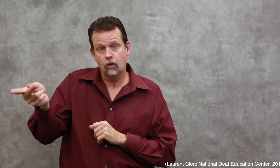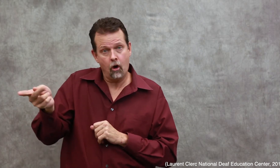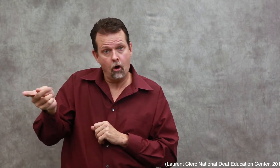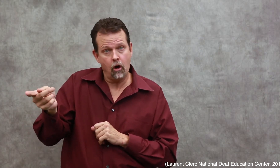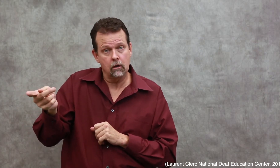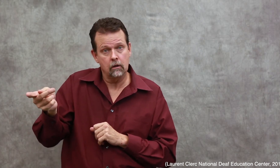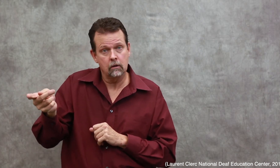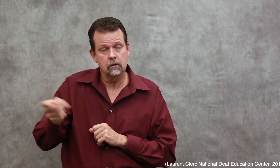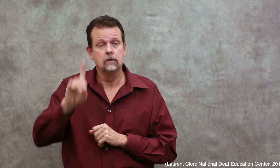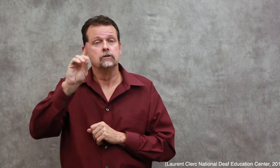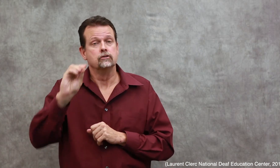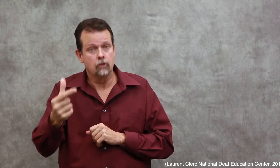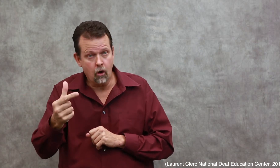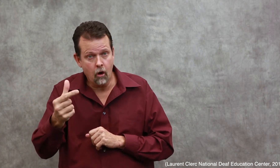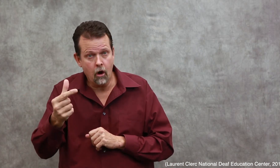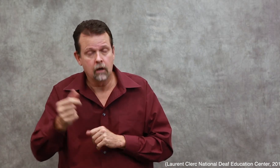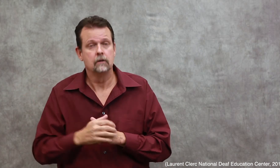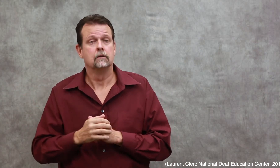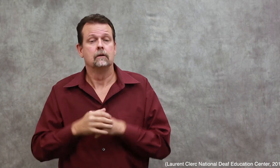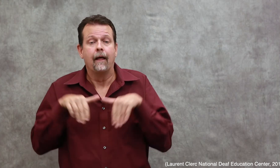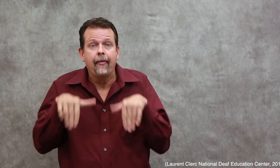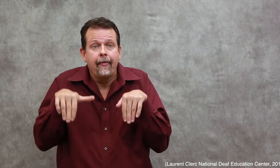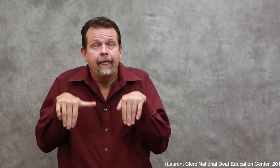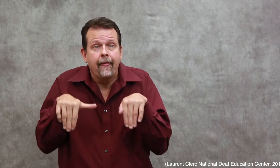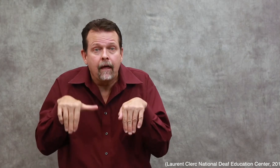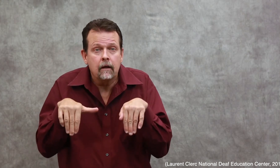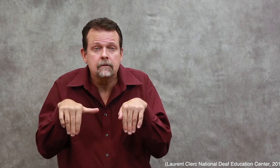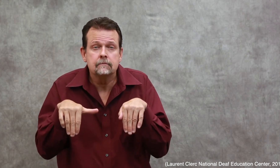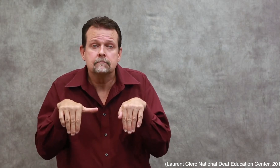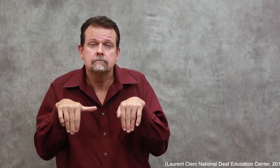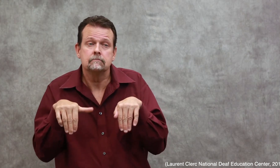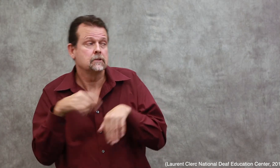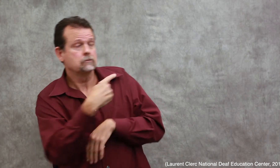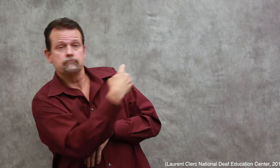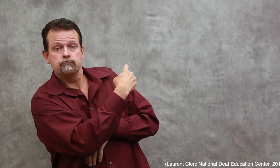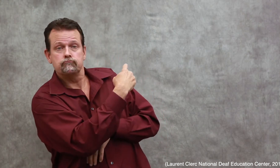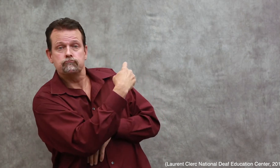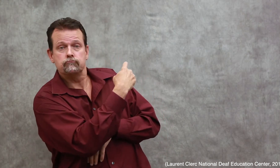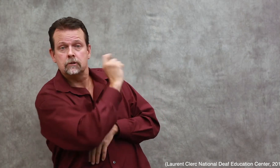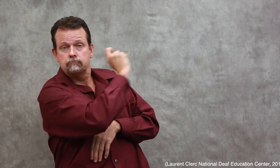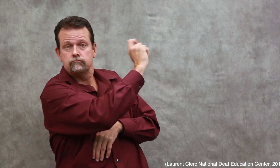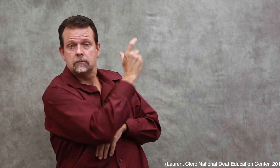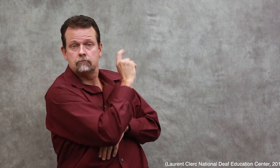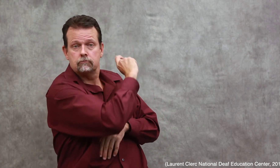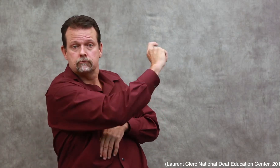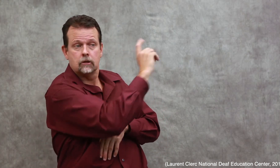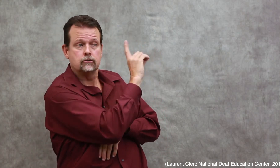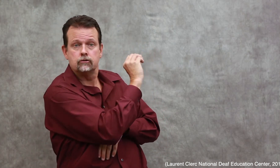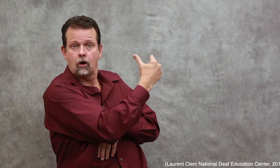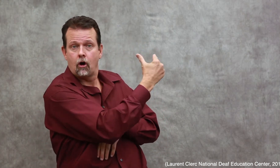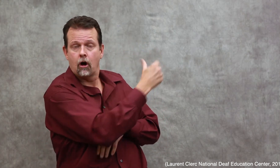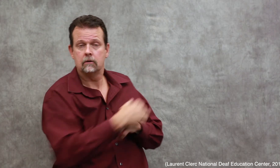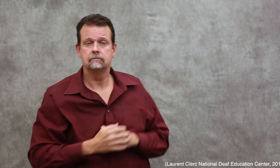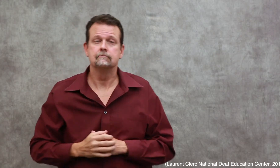"(DOG) (D-O-G) (acts like a dog) (points to printed word "dog").